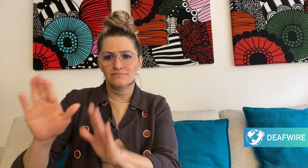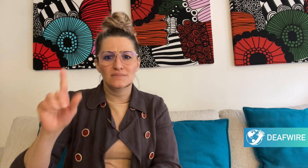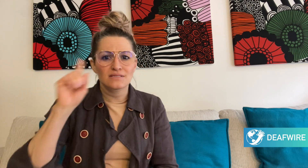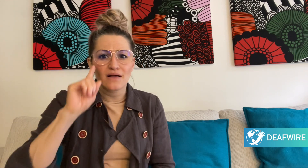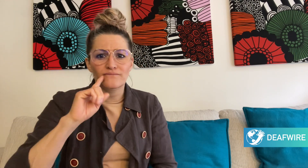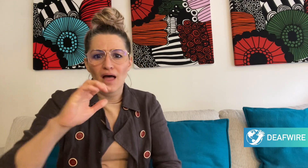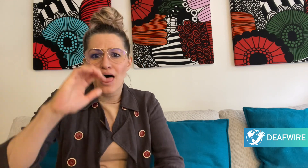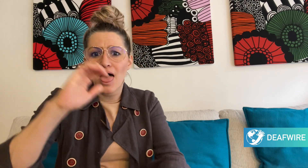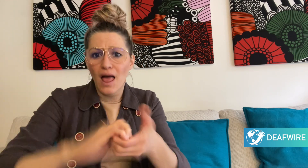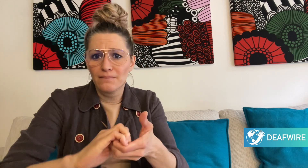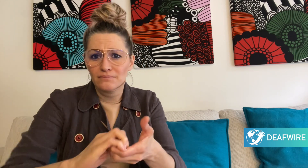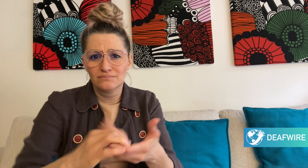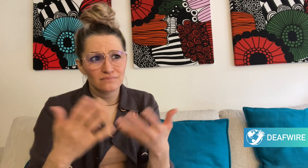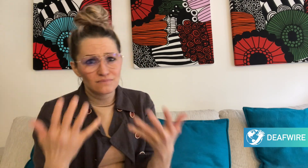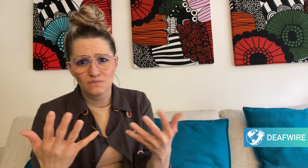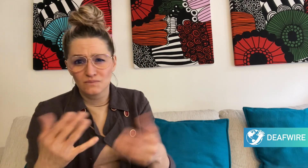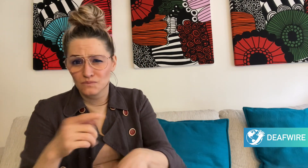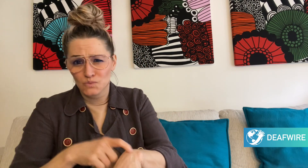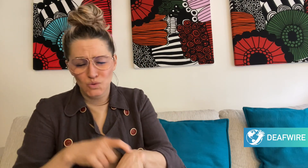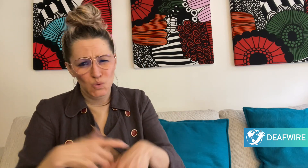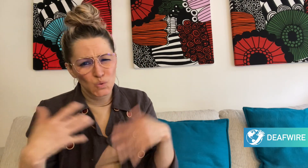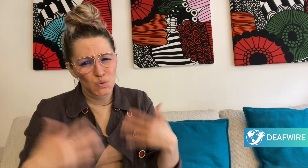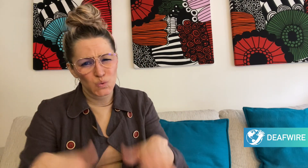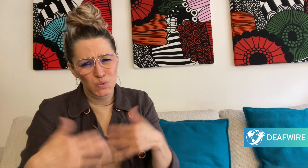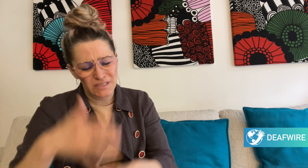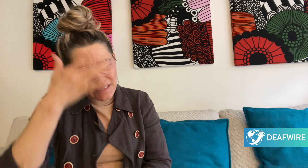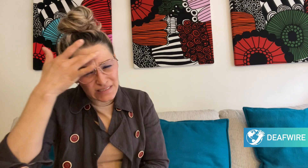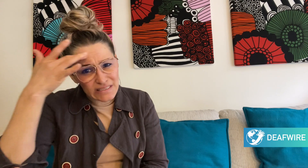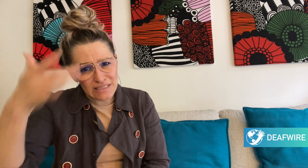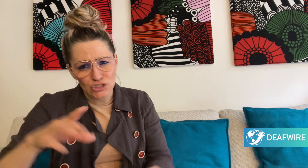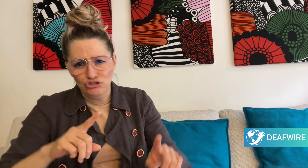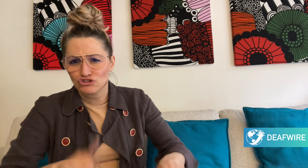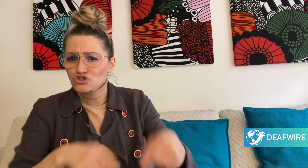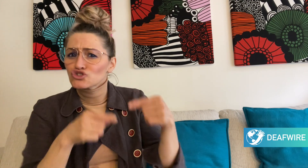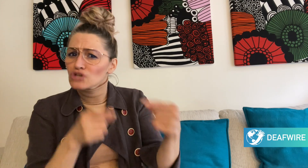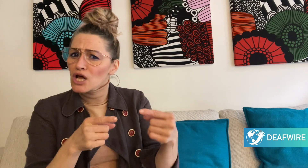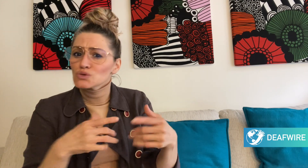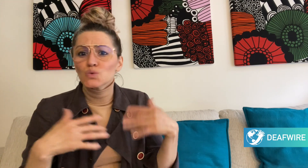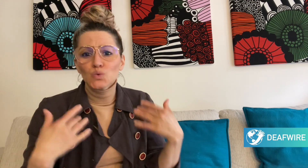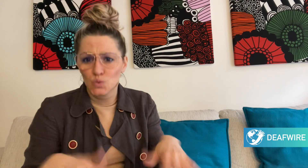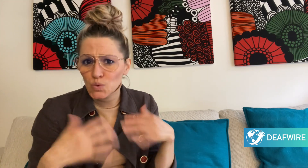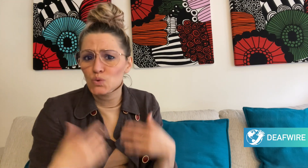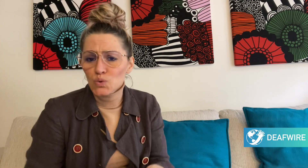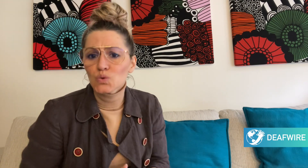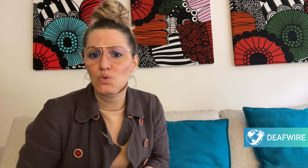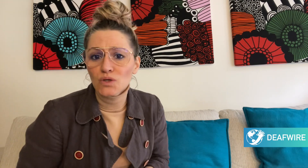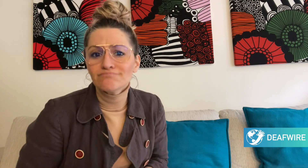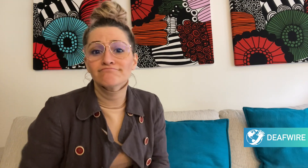of a Deaf club during difficult times.